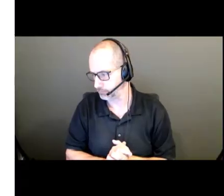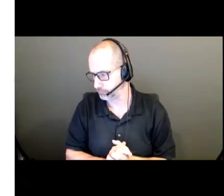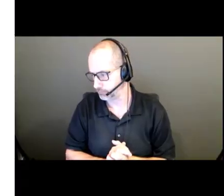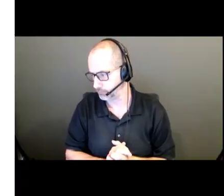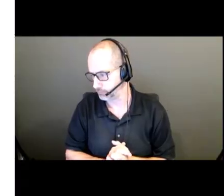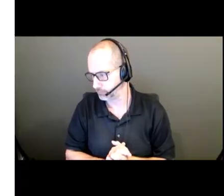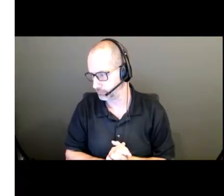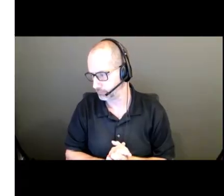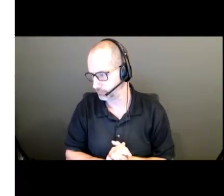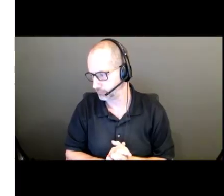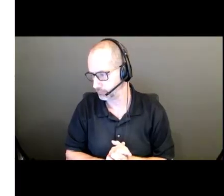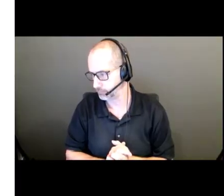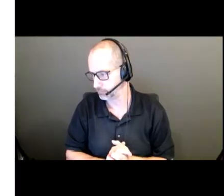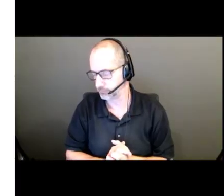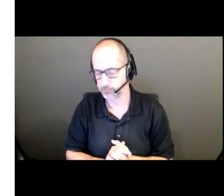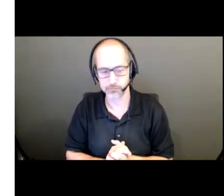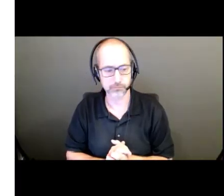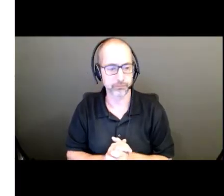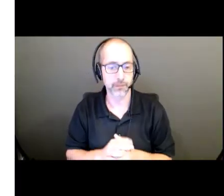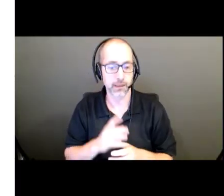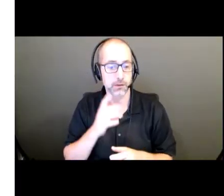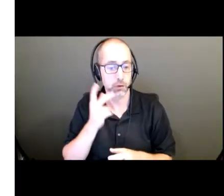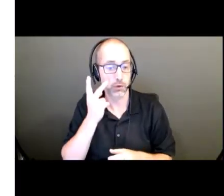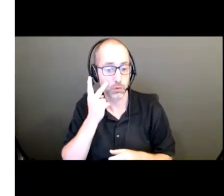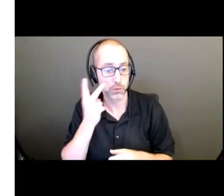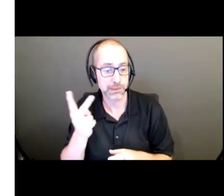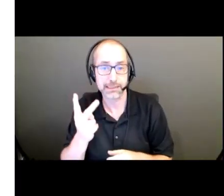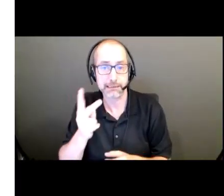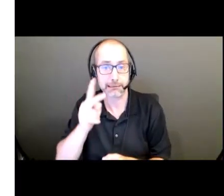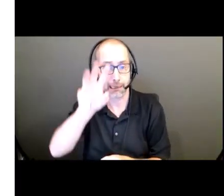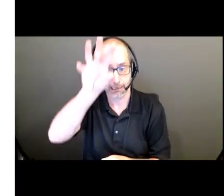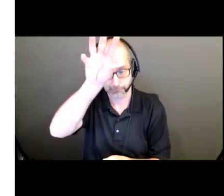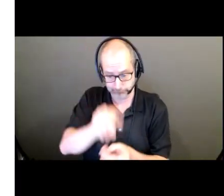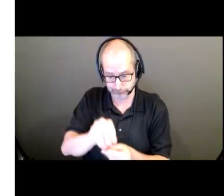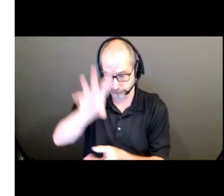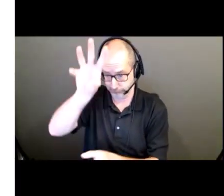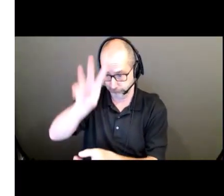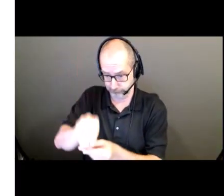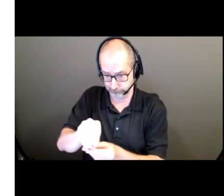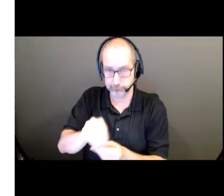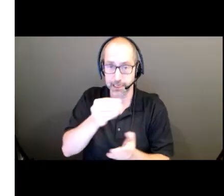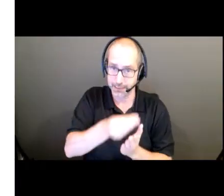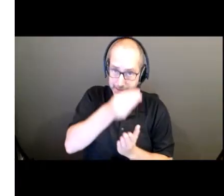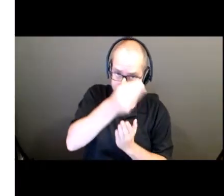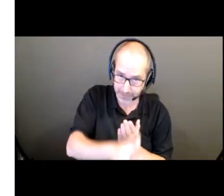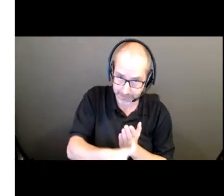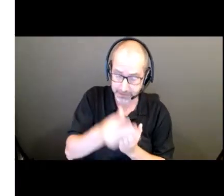you will find the total income and the total expenses, as well as the net